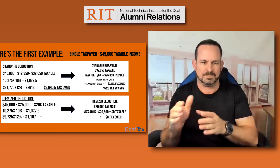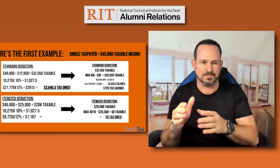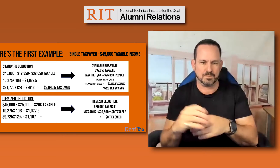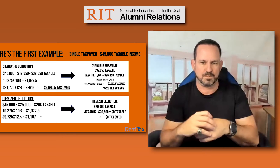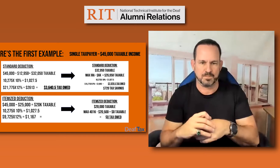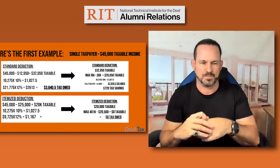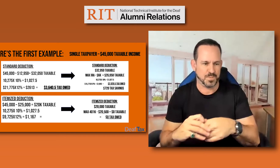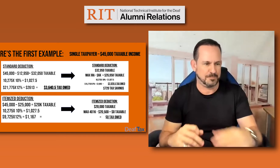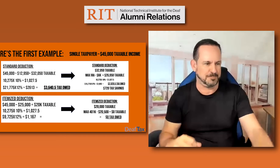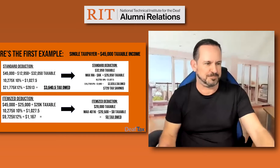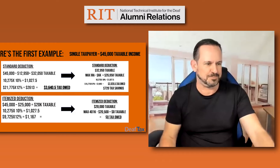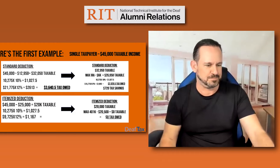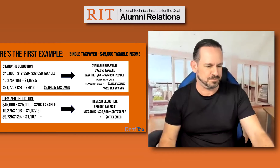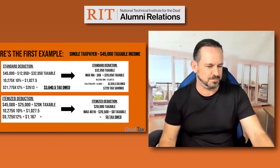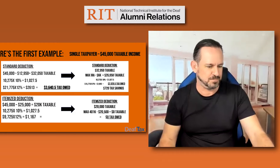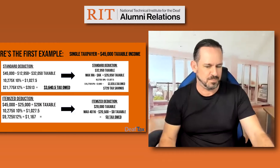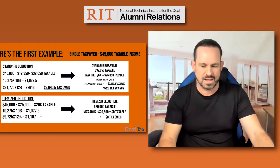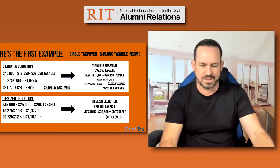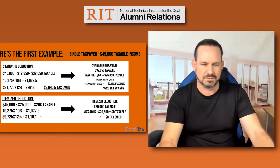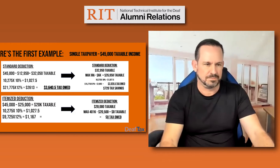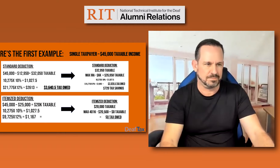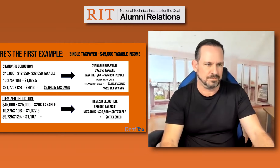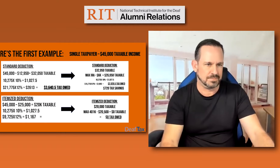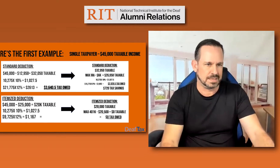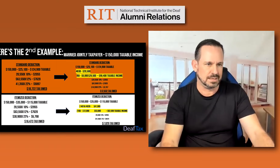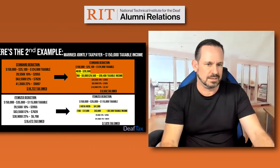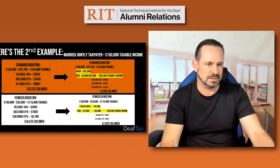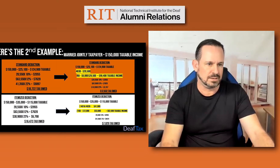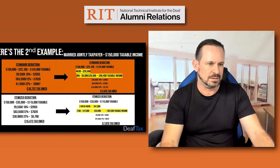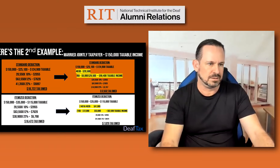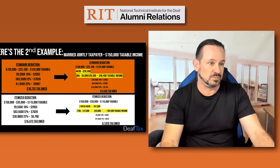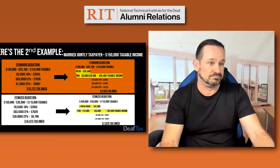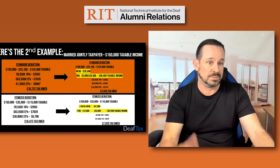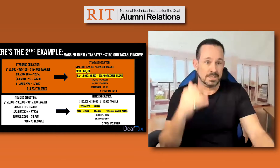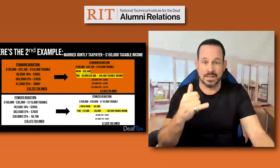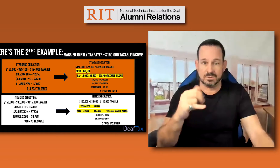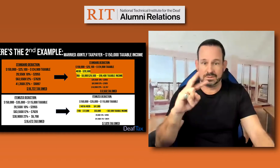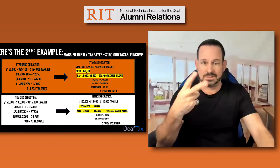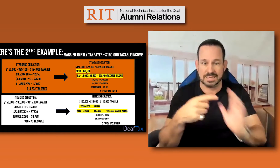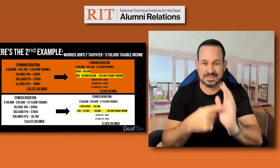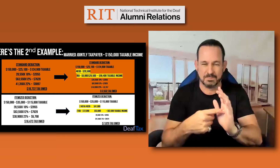and ultimately does not owe any taxes-- wouldn't owe any money once they file their taxes.